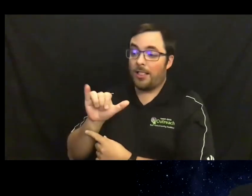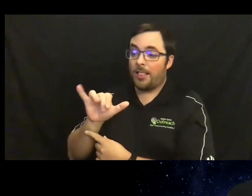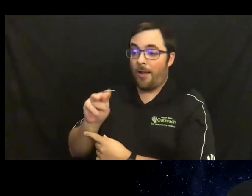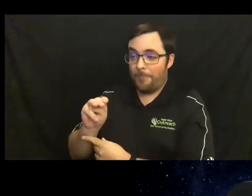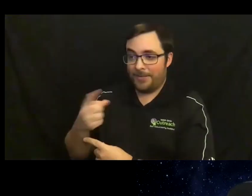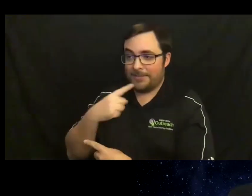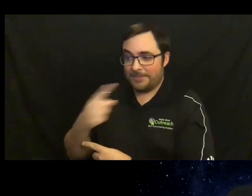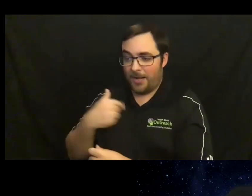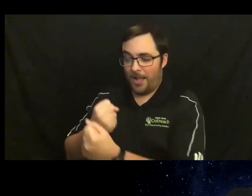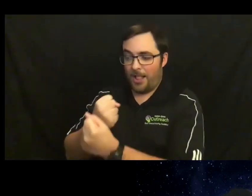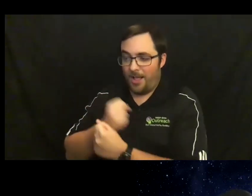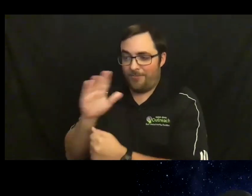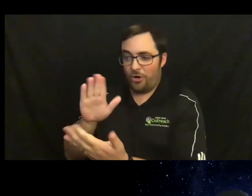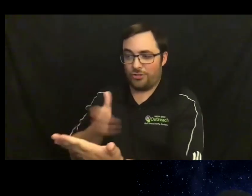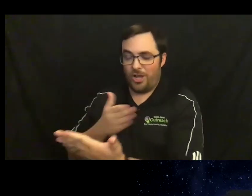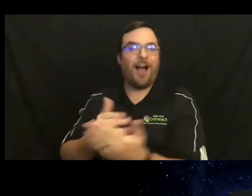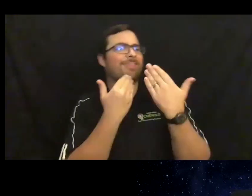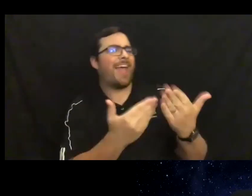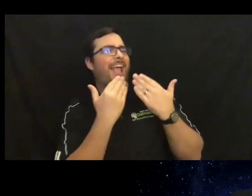song. Nick: Thank you Liam!